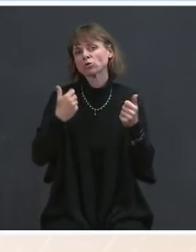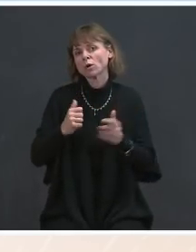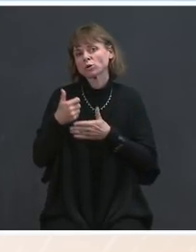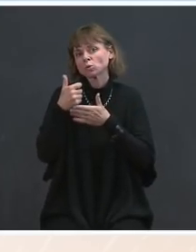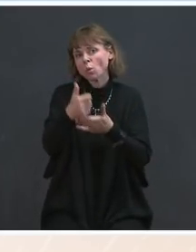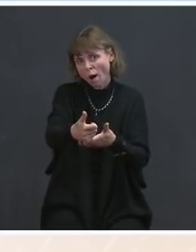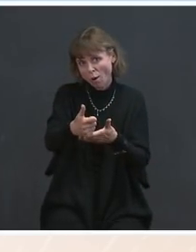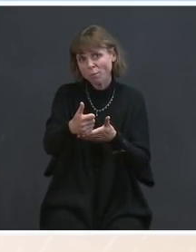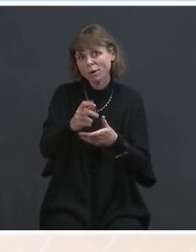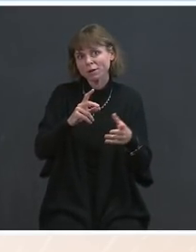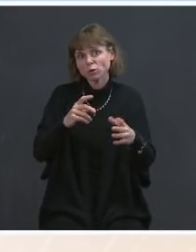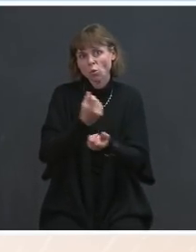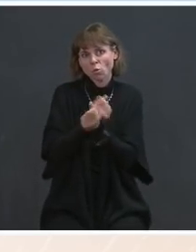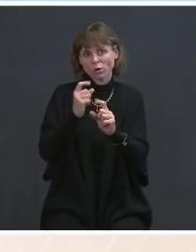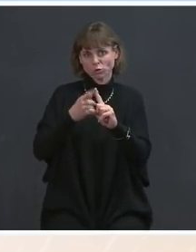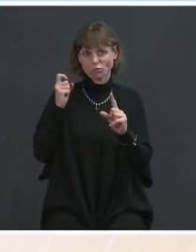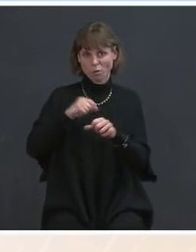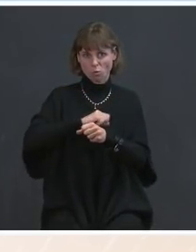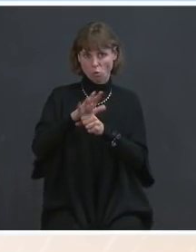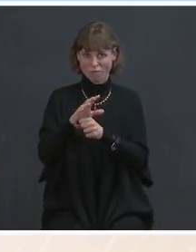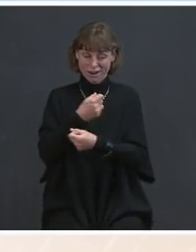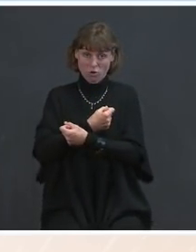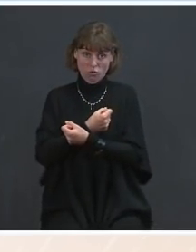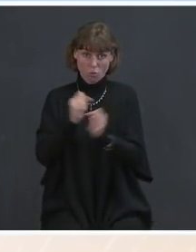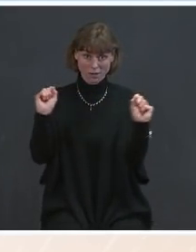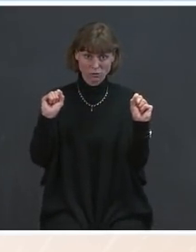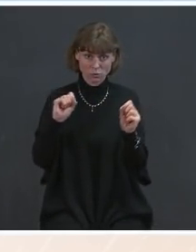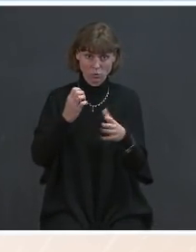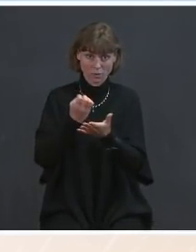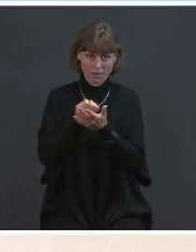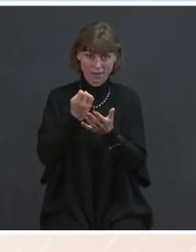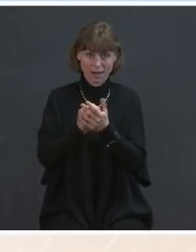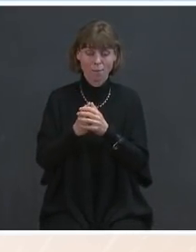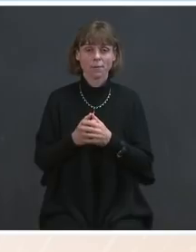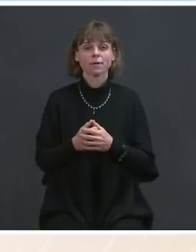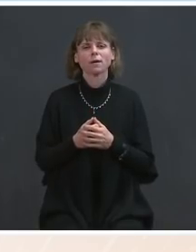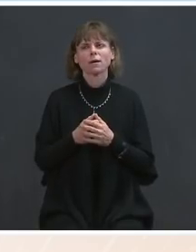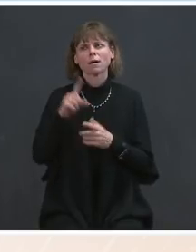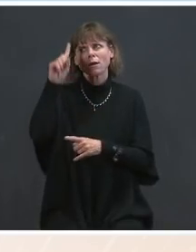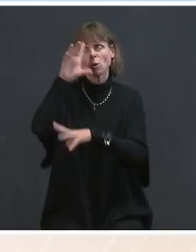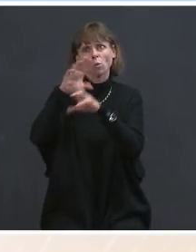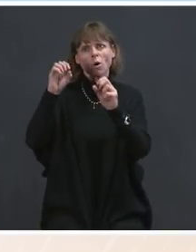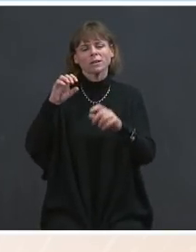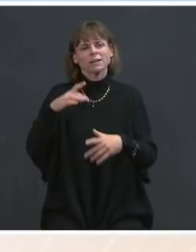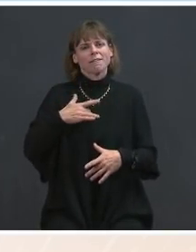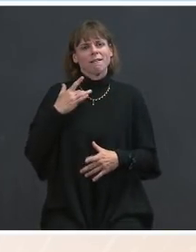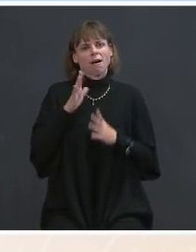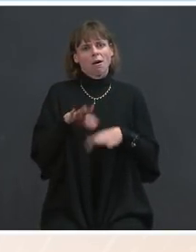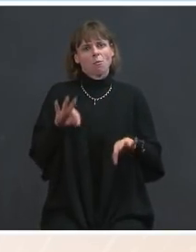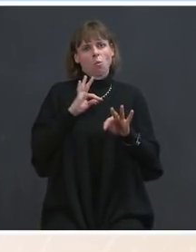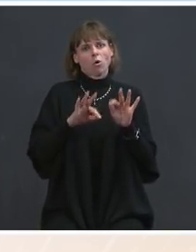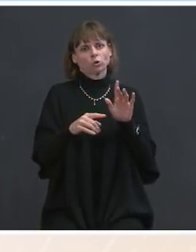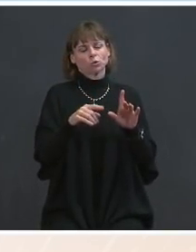And as I've noted in here before, the President felt it was important to have a point person who could, of course, pull all of these levers.